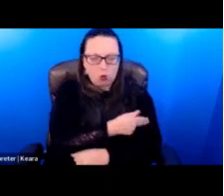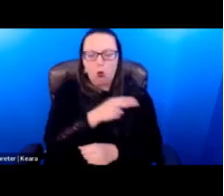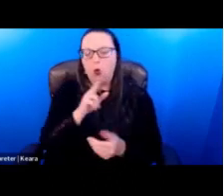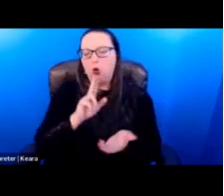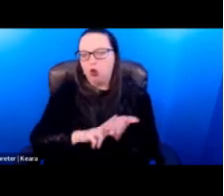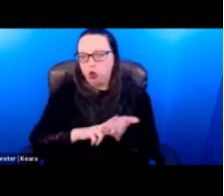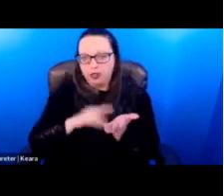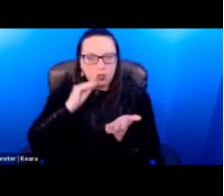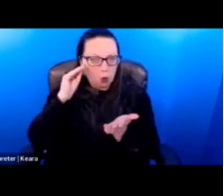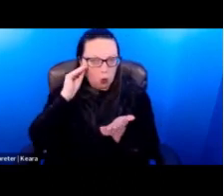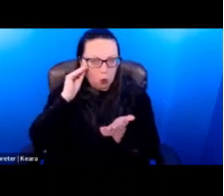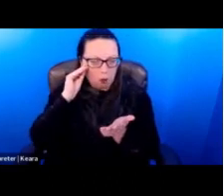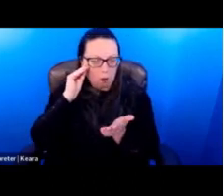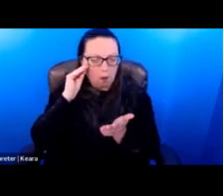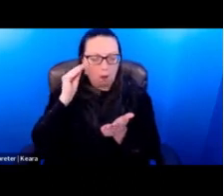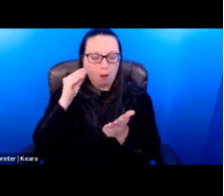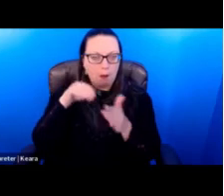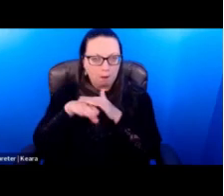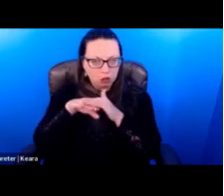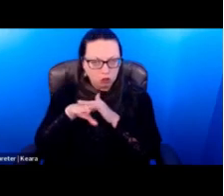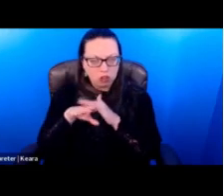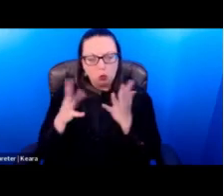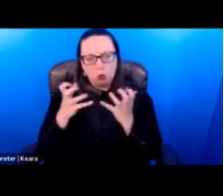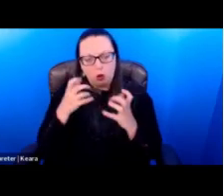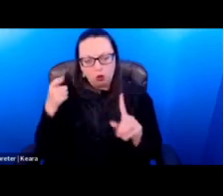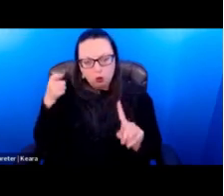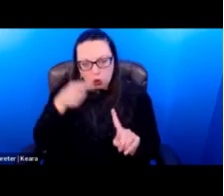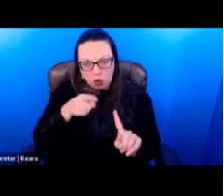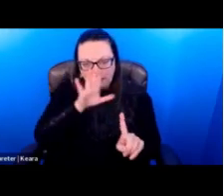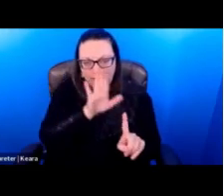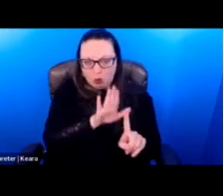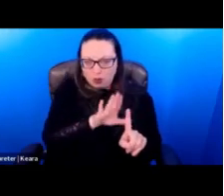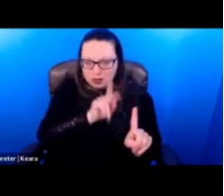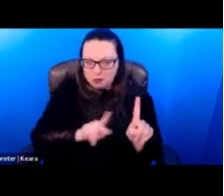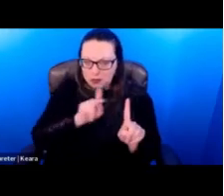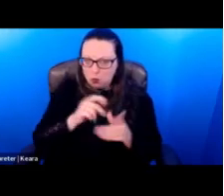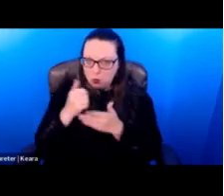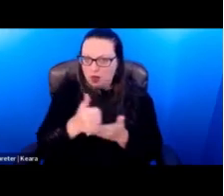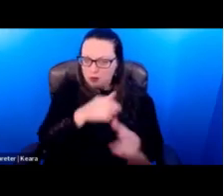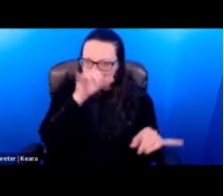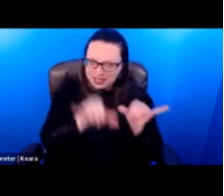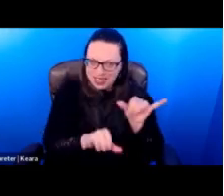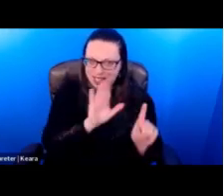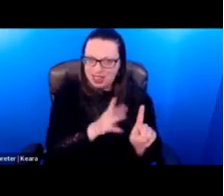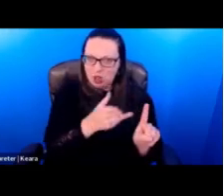we target to help them stay in their own homes and communities, as opposed to being institutionalized. Next slide.